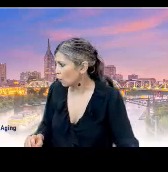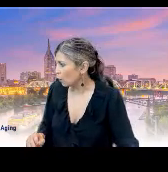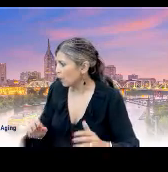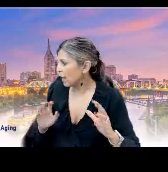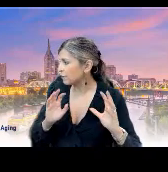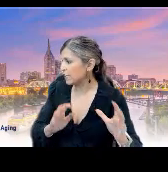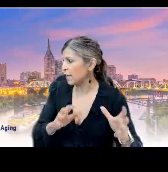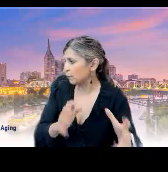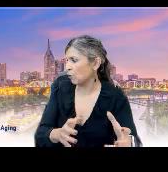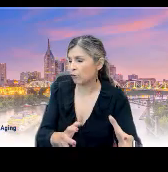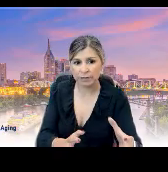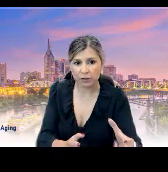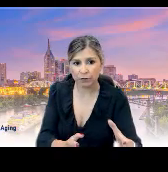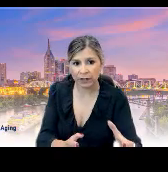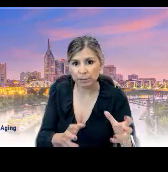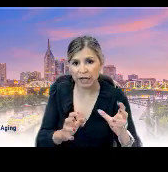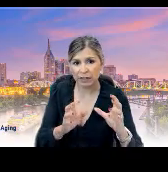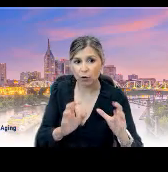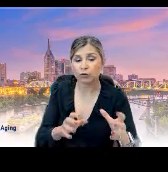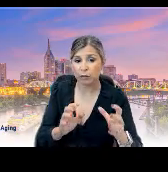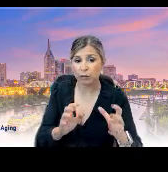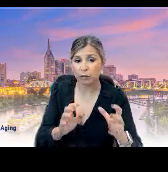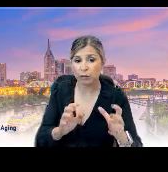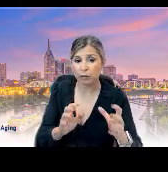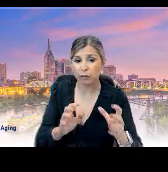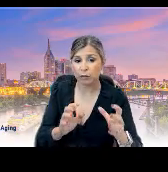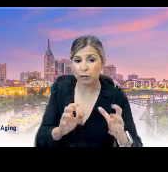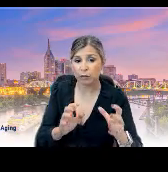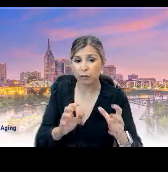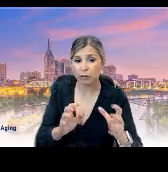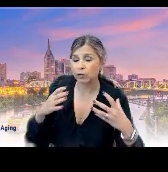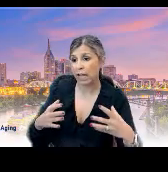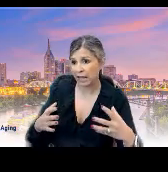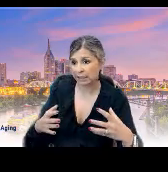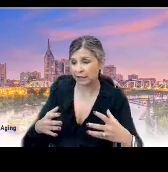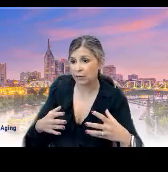So we have 10 programs that are funded by the Older Americans Act that is that